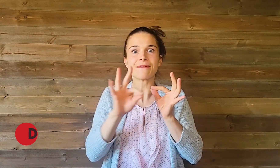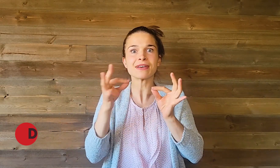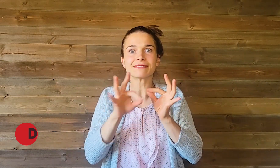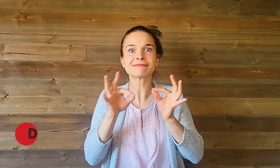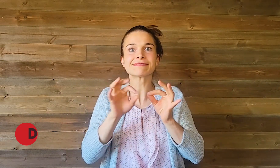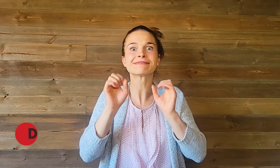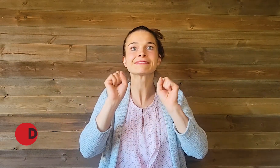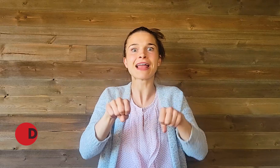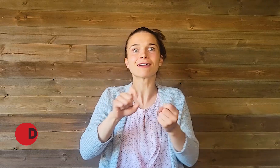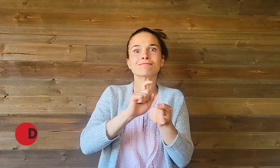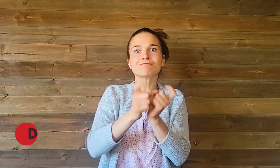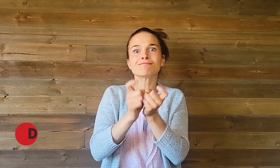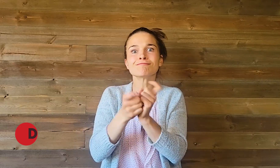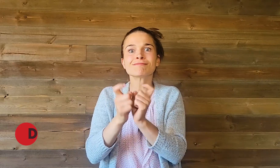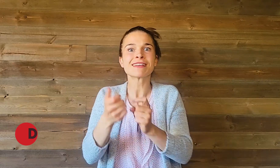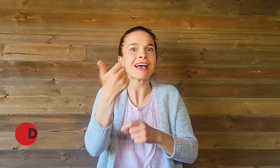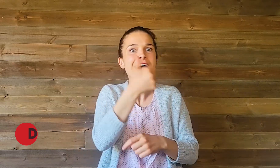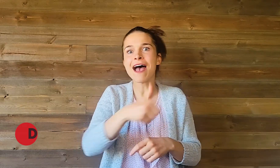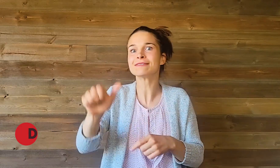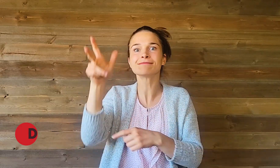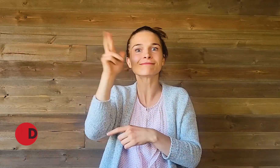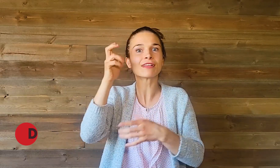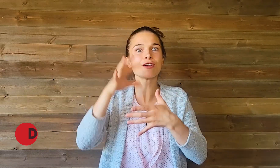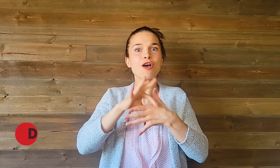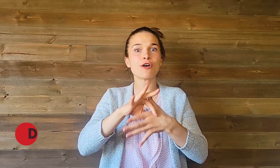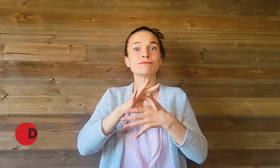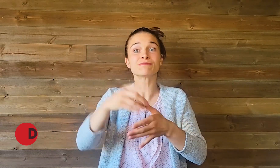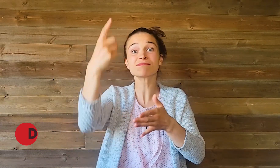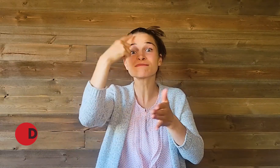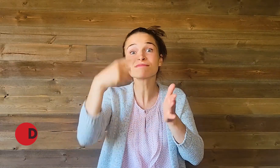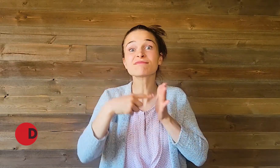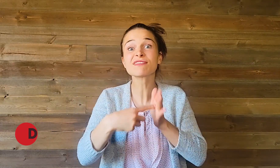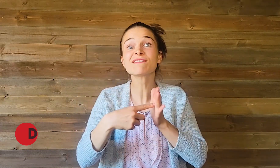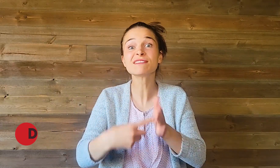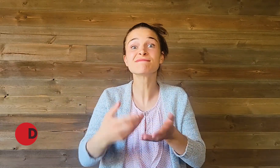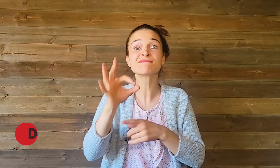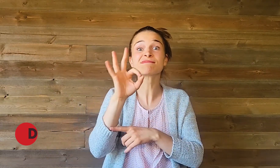Live Captions will be able to transcribe any audio content -